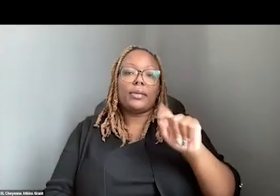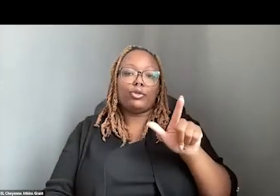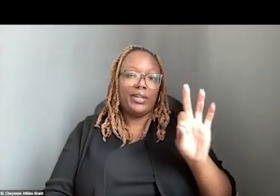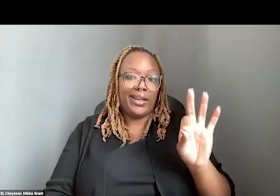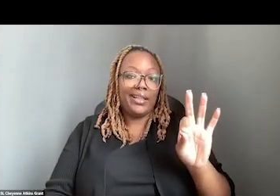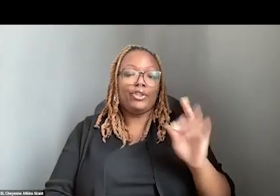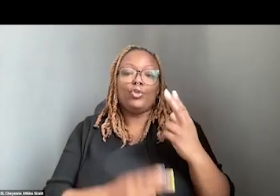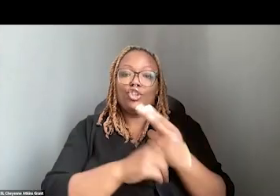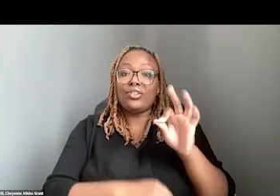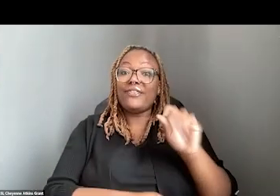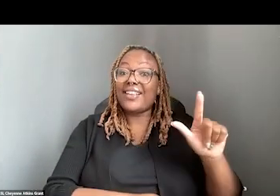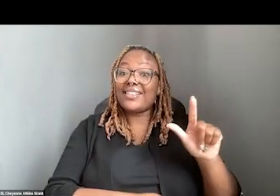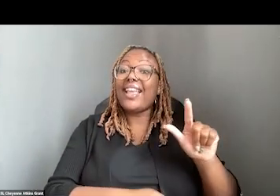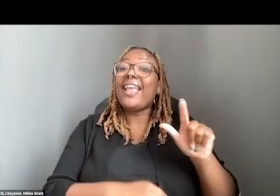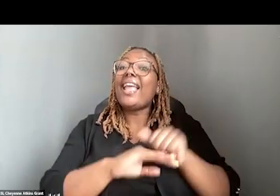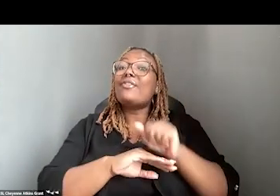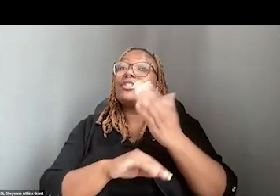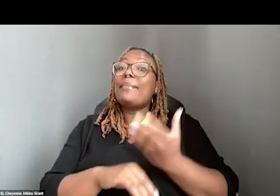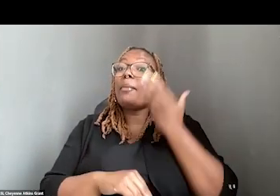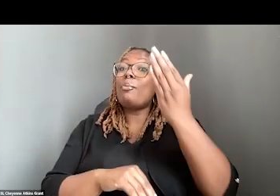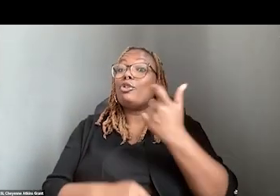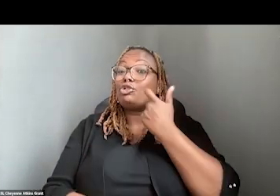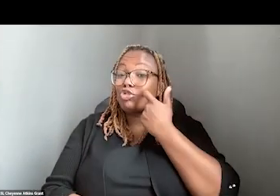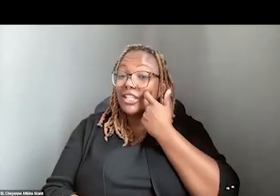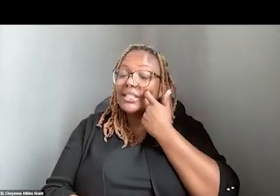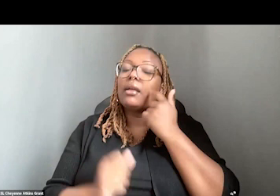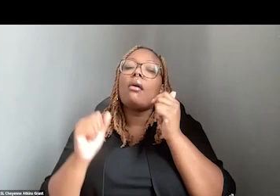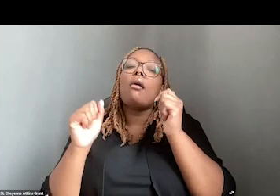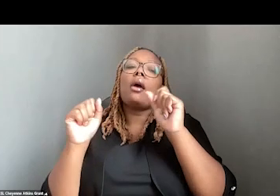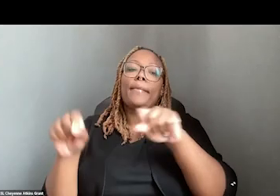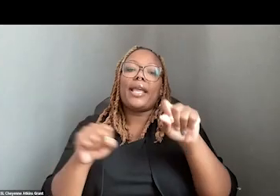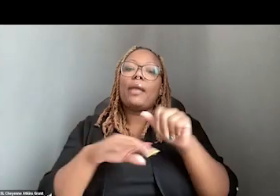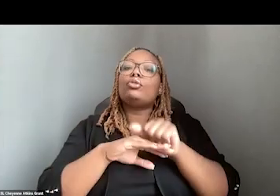If you submitted a proposal recently, you'll be able to submit updates to those --